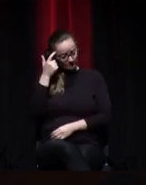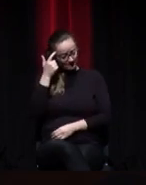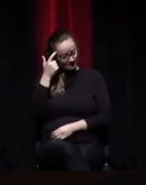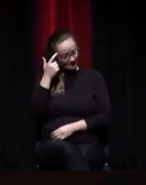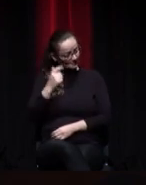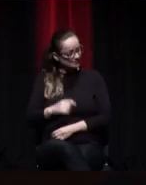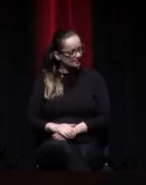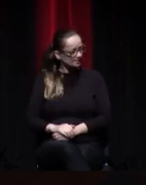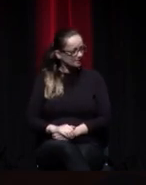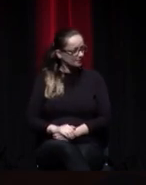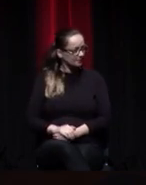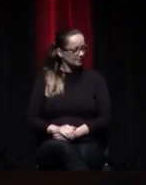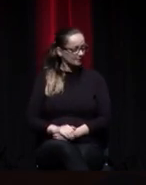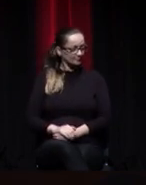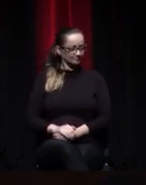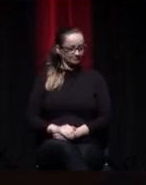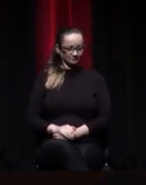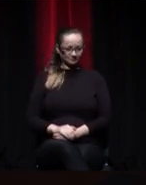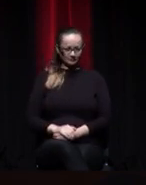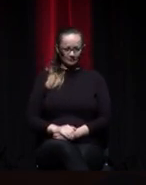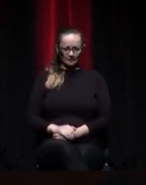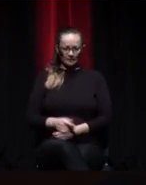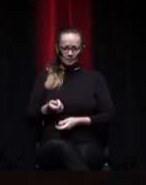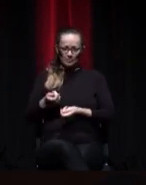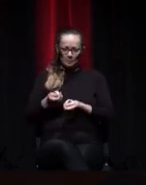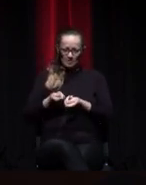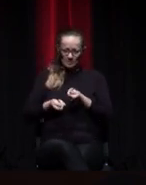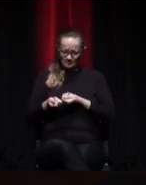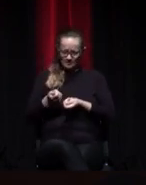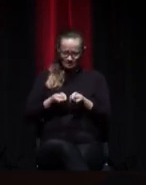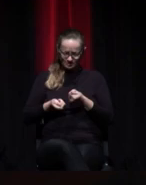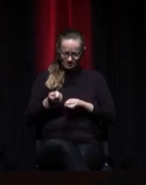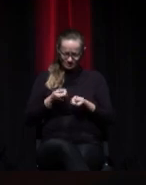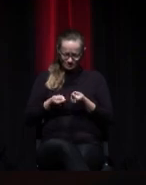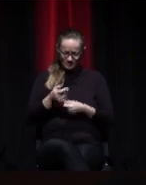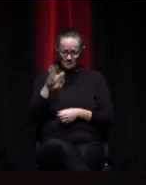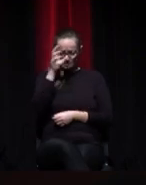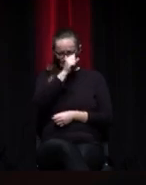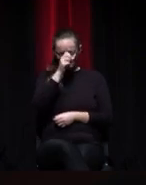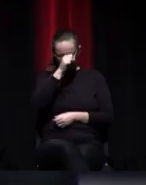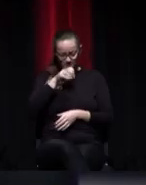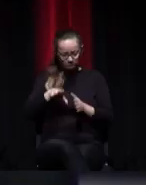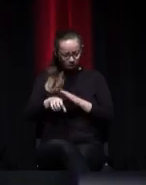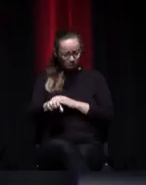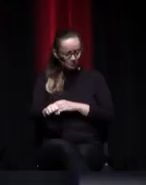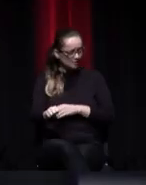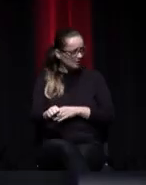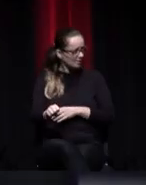the capital had learned to exploit the fun.